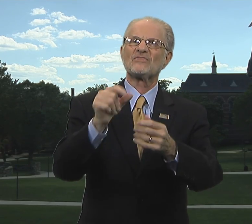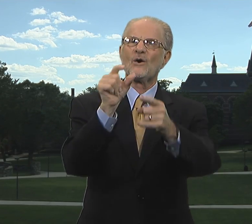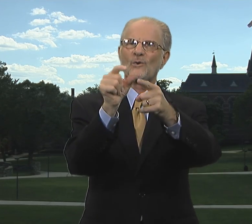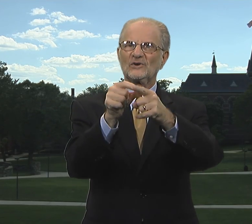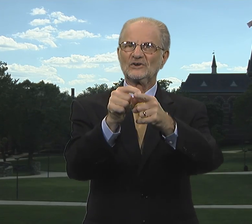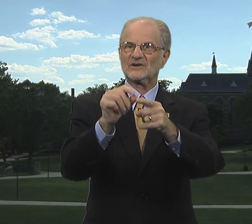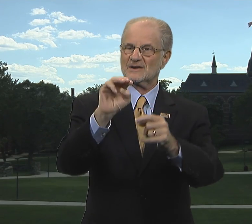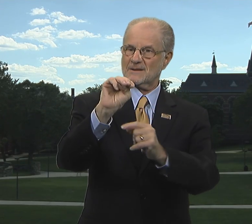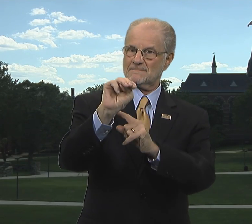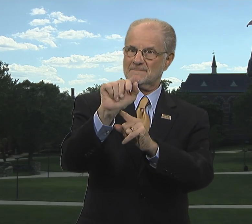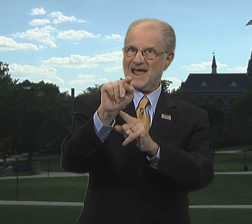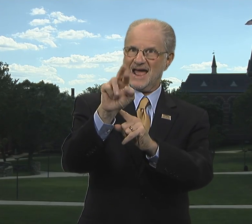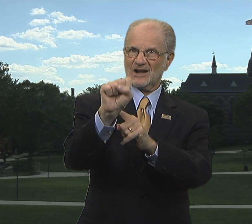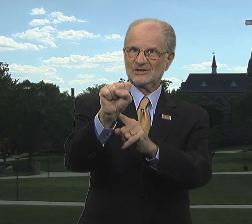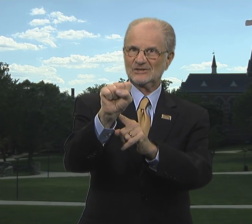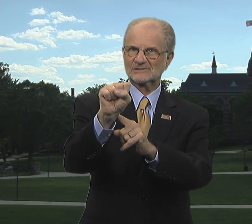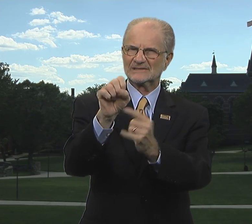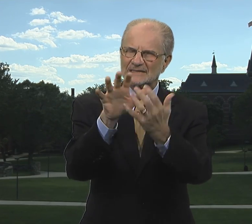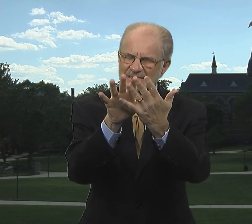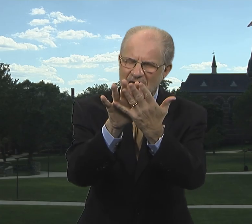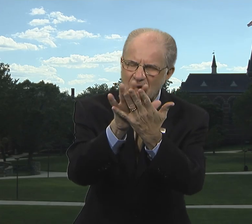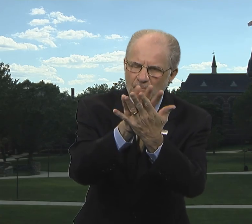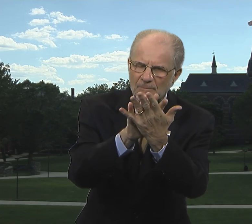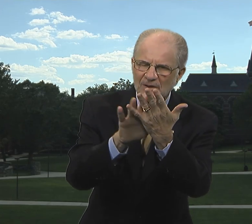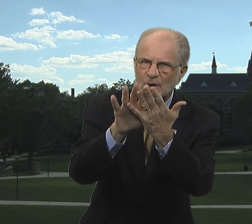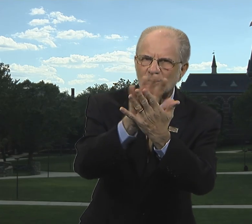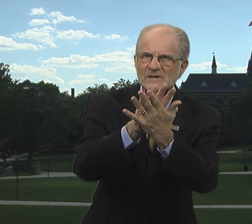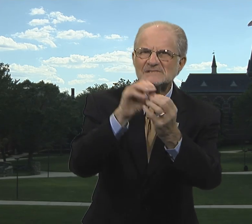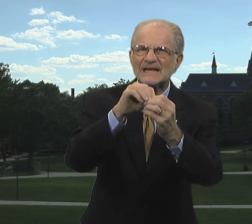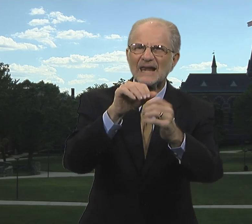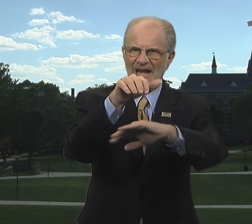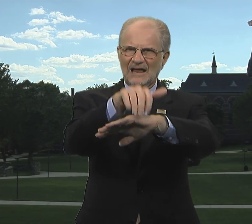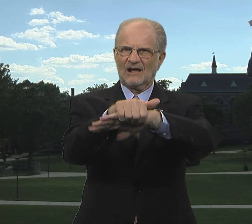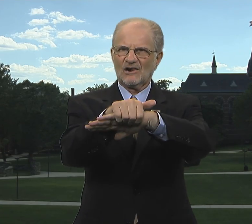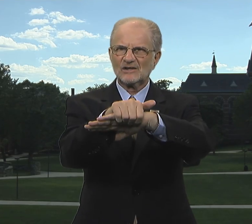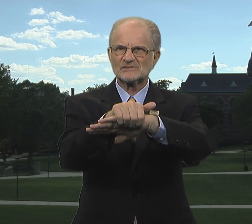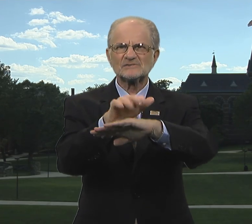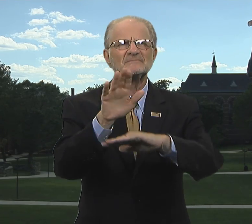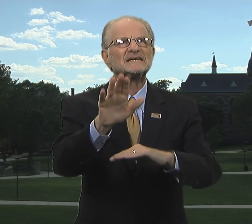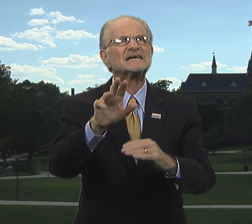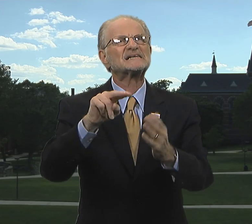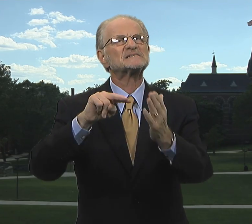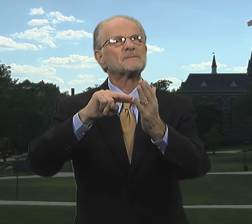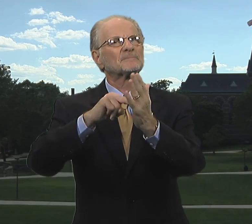Although the word "Matters" is ambiguous in English,